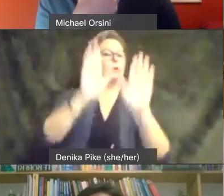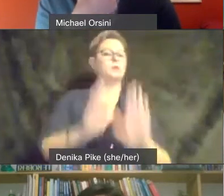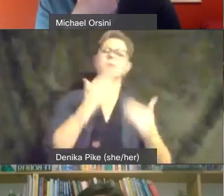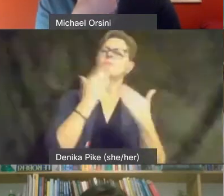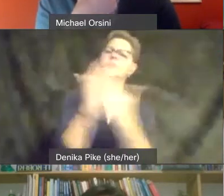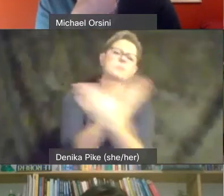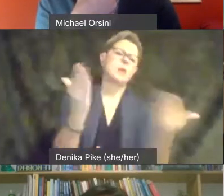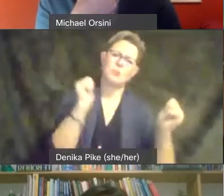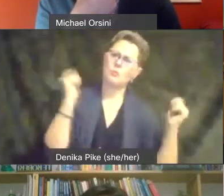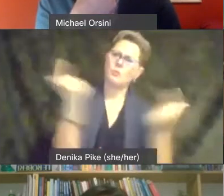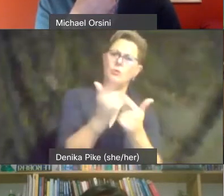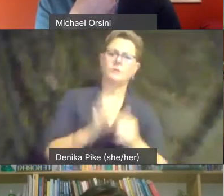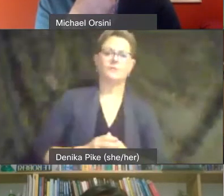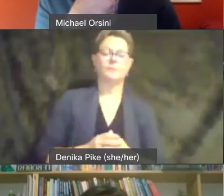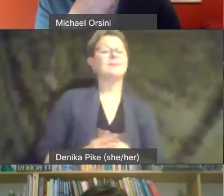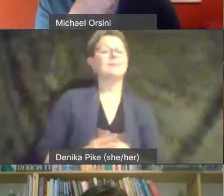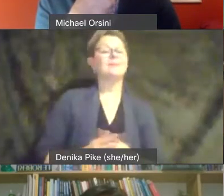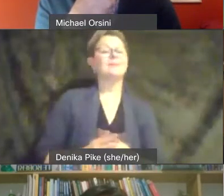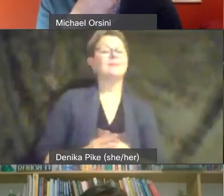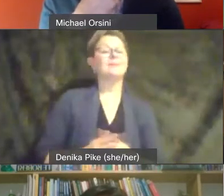But now we're going to be moving into our question, period.